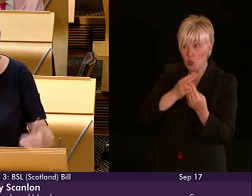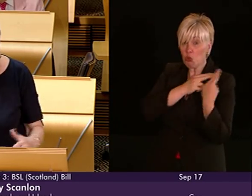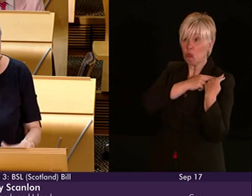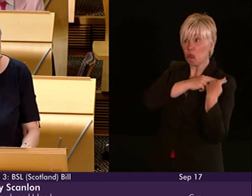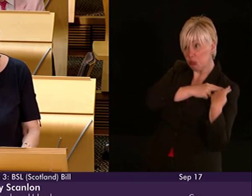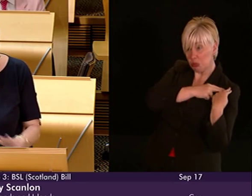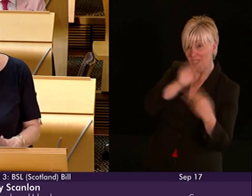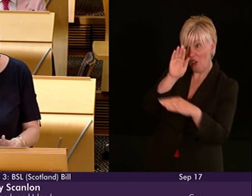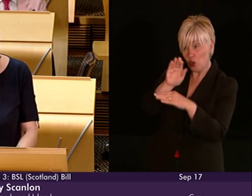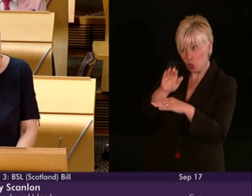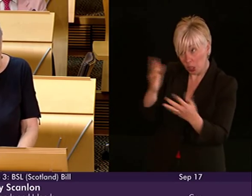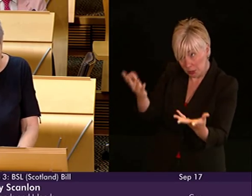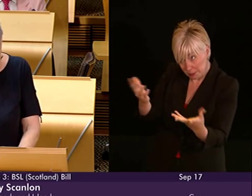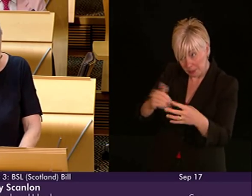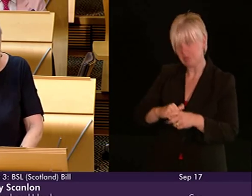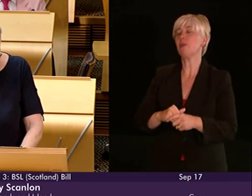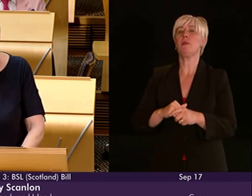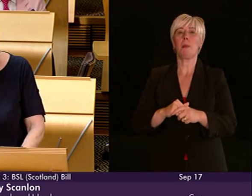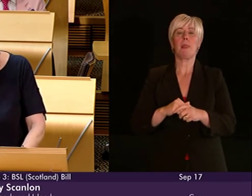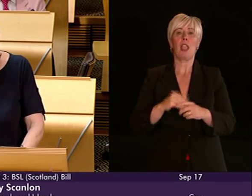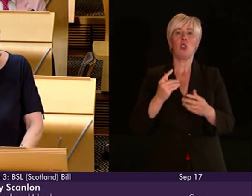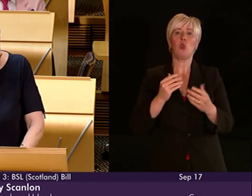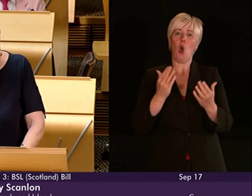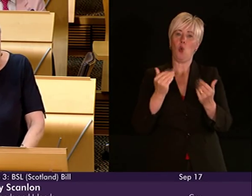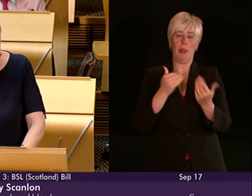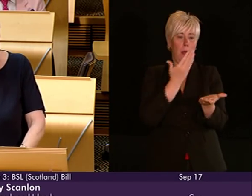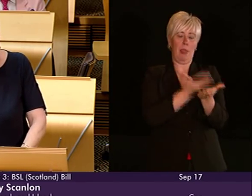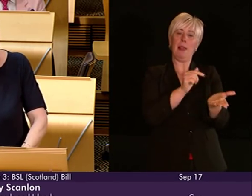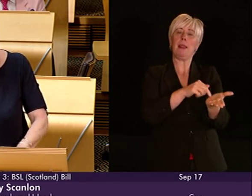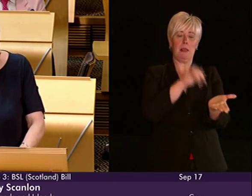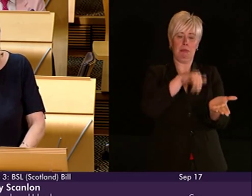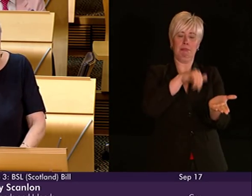the future. I very much welcome the bill. The Scottish